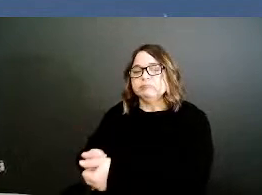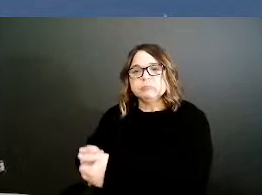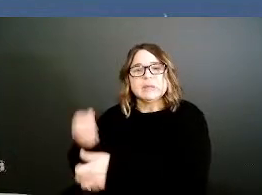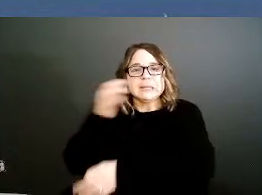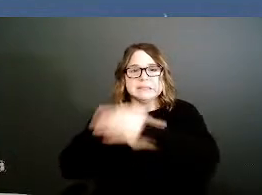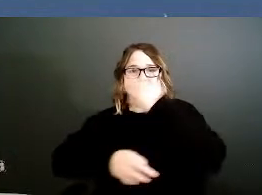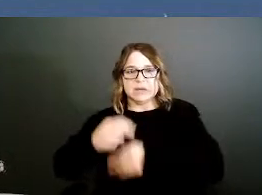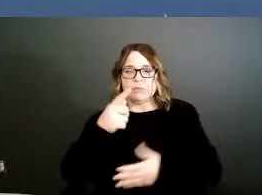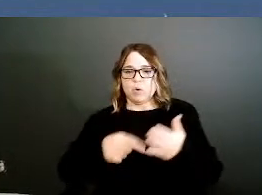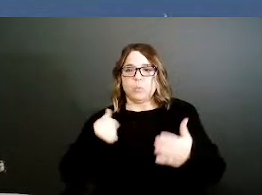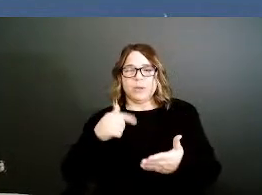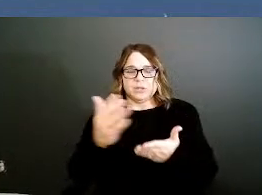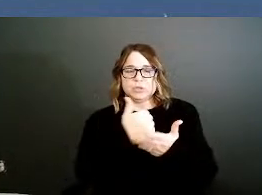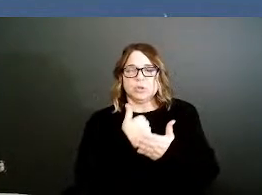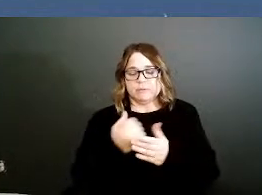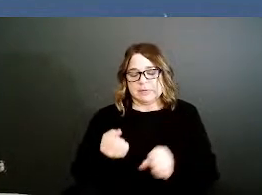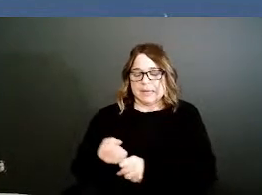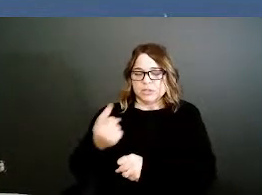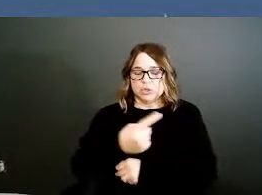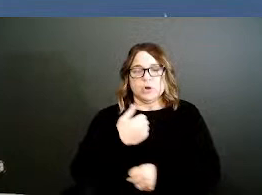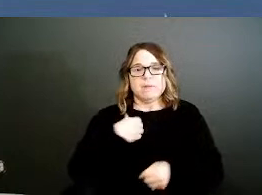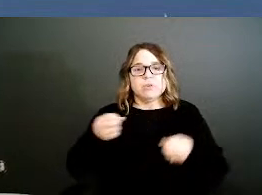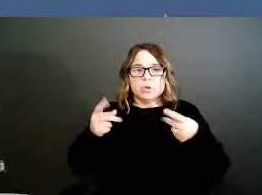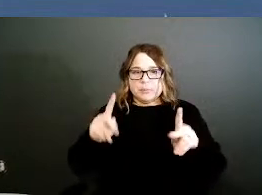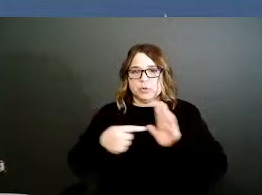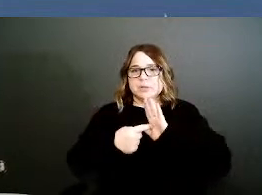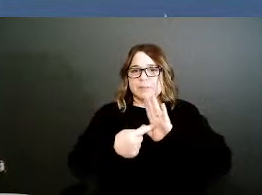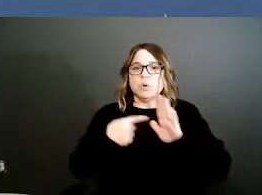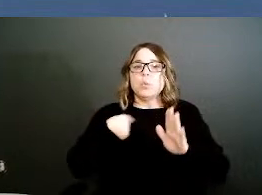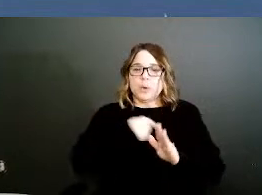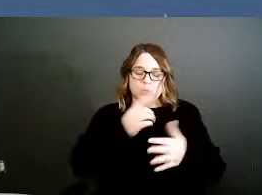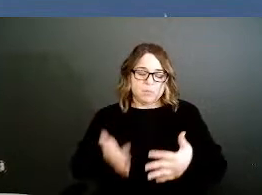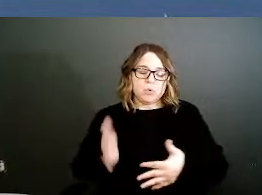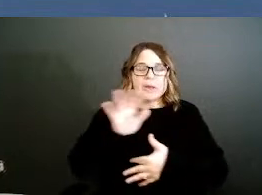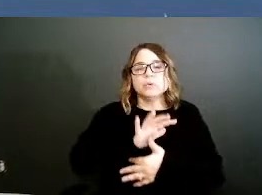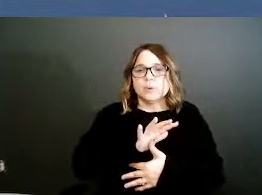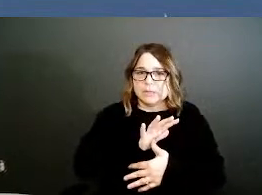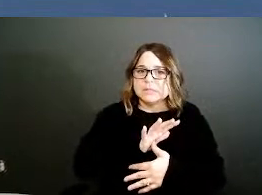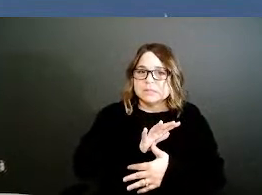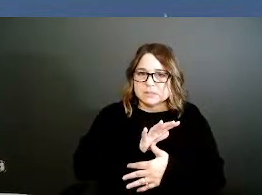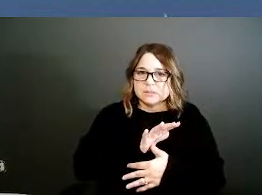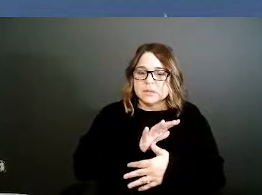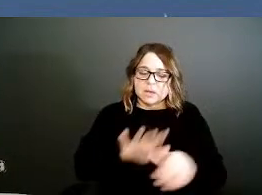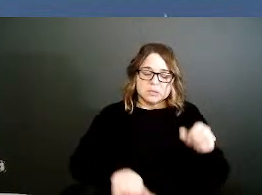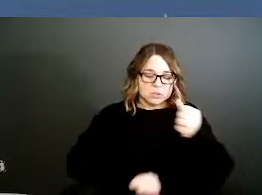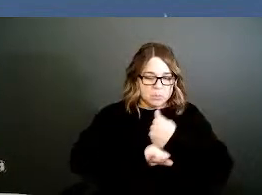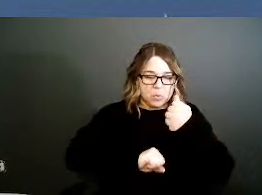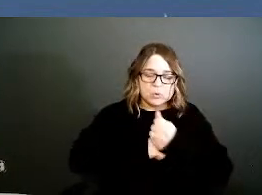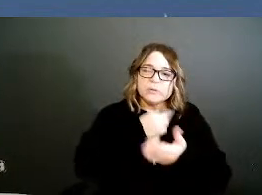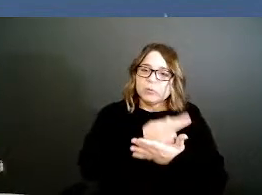NEXT YEAR, WE HAVE THE OPPORTUNITY TO DEMONSTRATE THAT PRIORITIZE SUPPORTIVE RESOURCES CENTERED IN CARE AND VIOLENCE